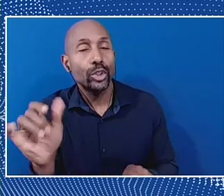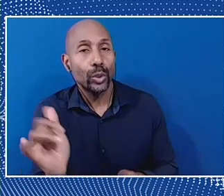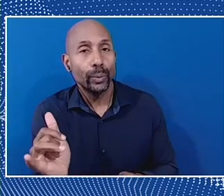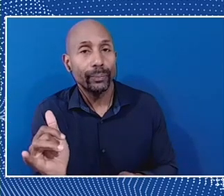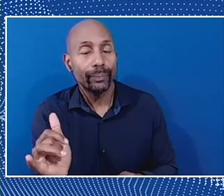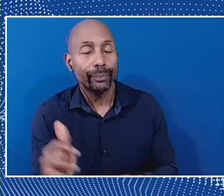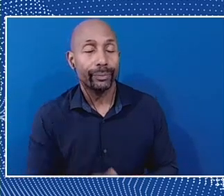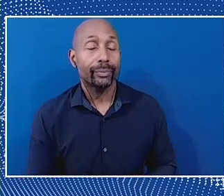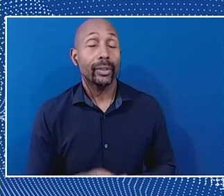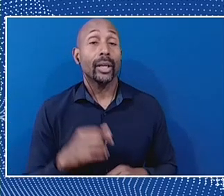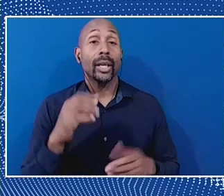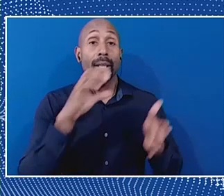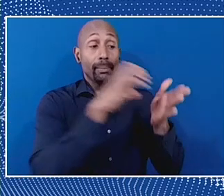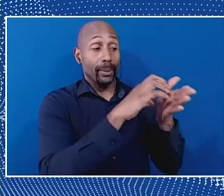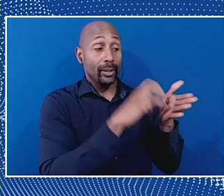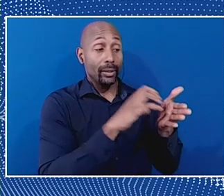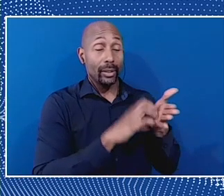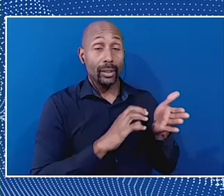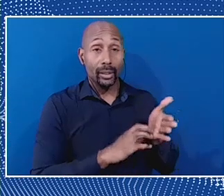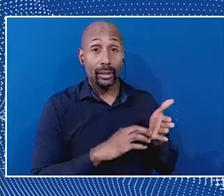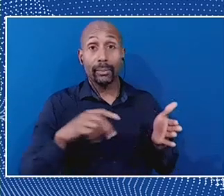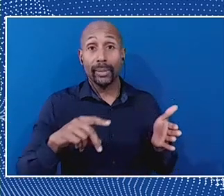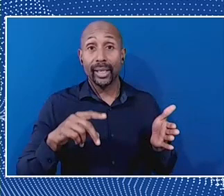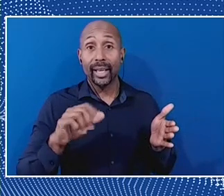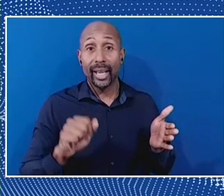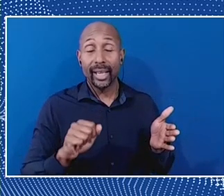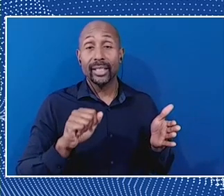for PSLF or IDR, and that's still the